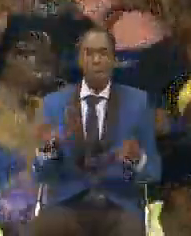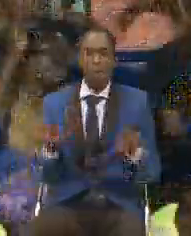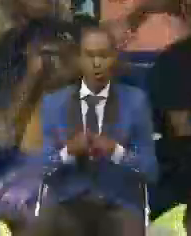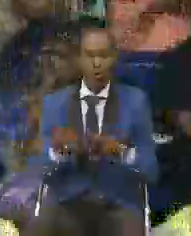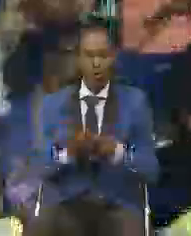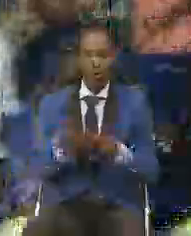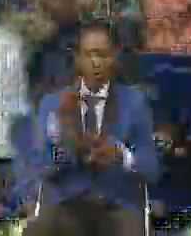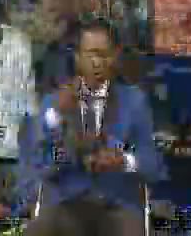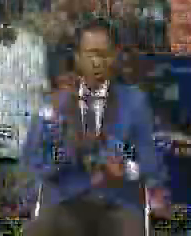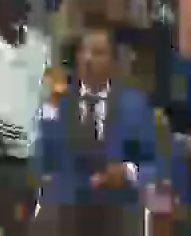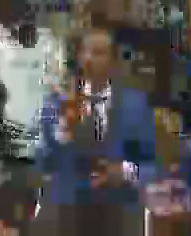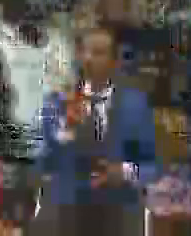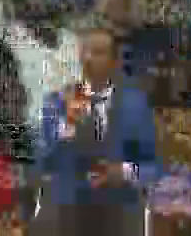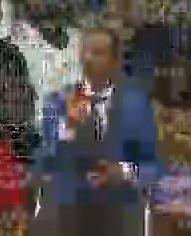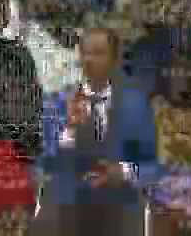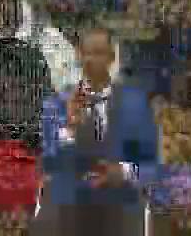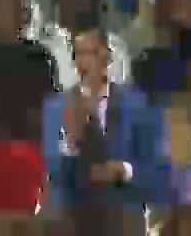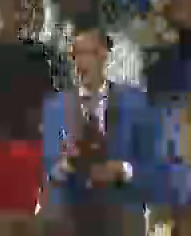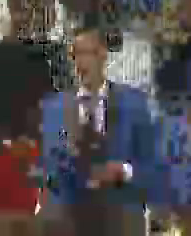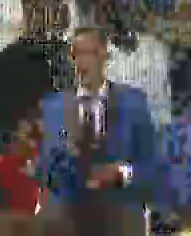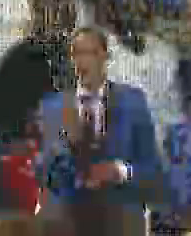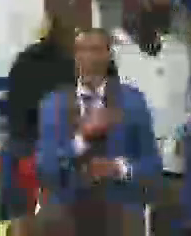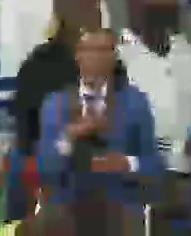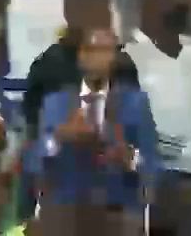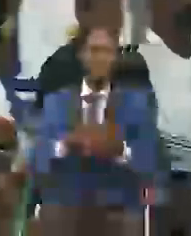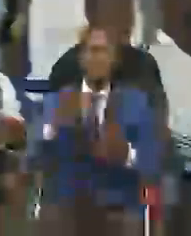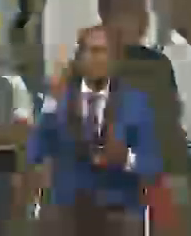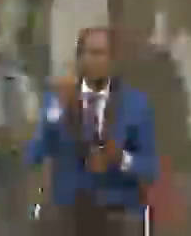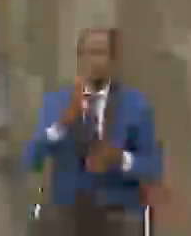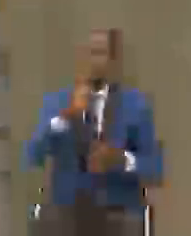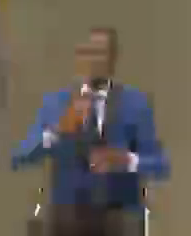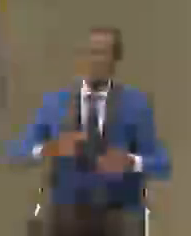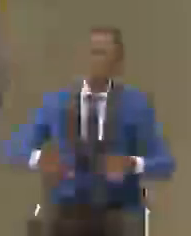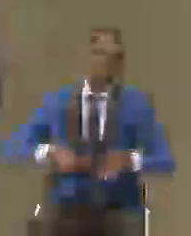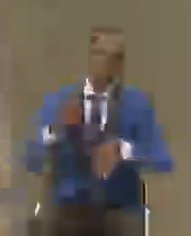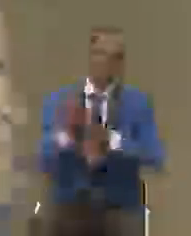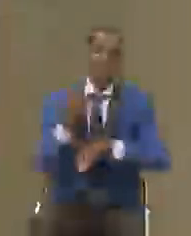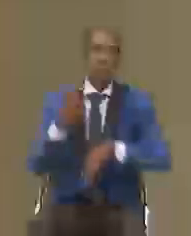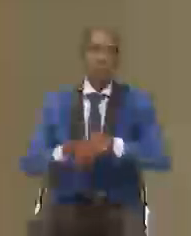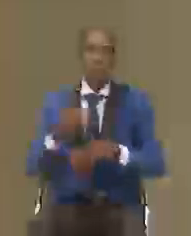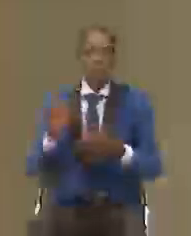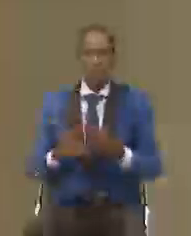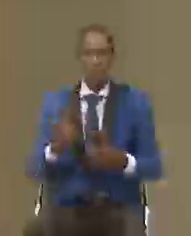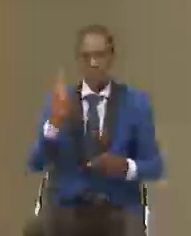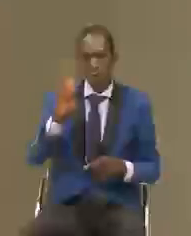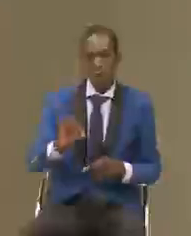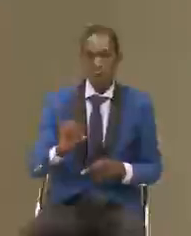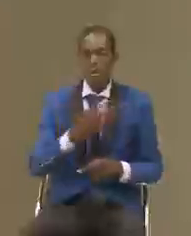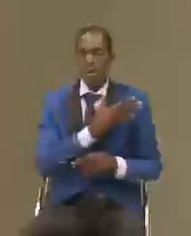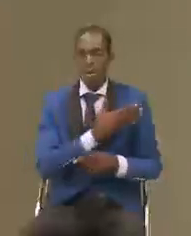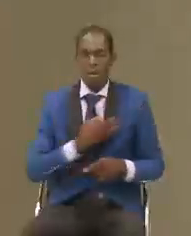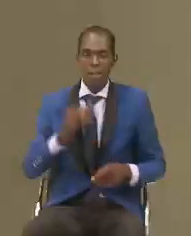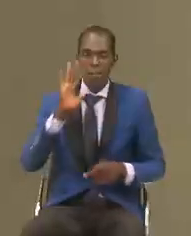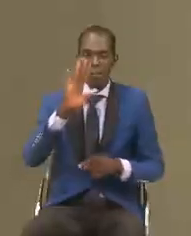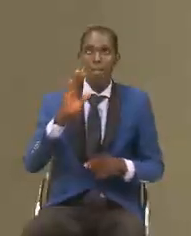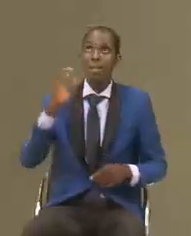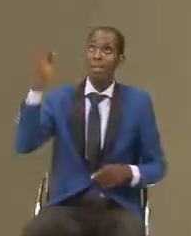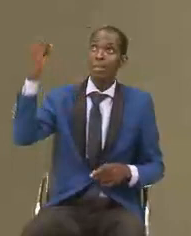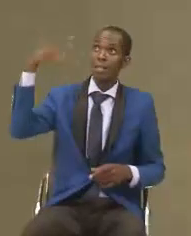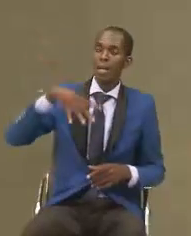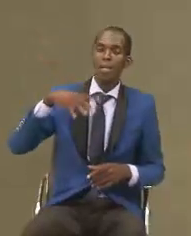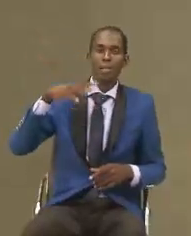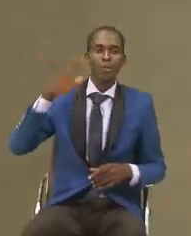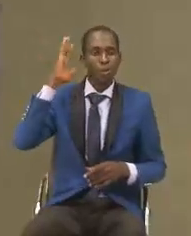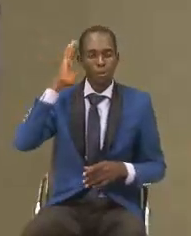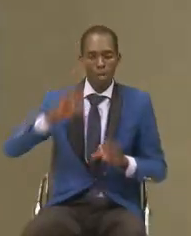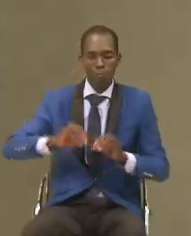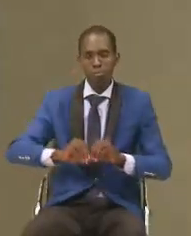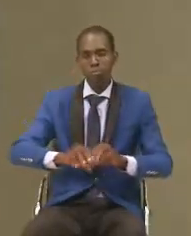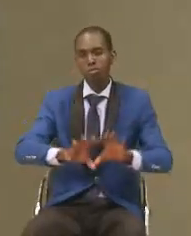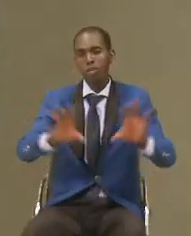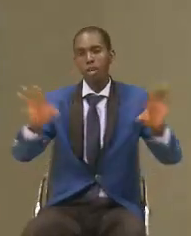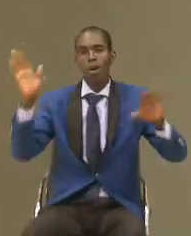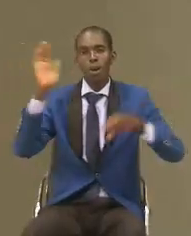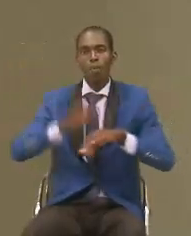thou shalt also decree a sinner and it shall be established unto thee and the light shall shine